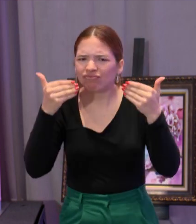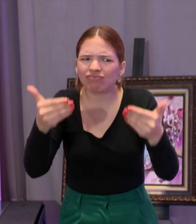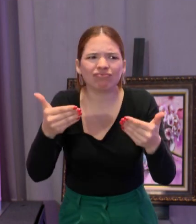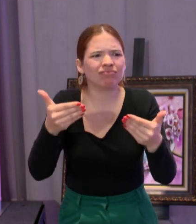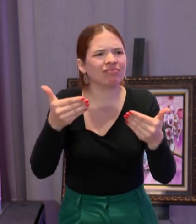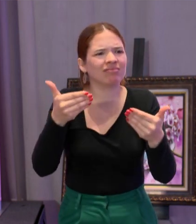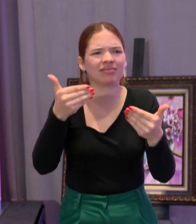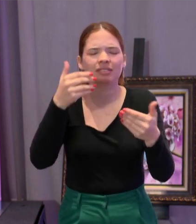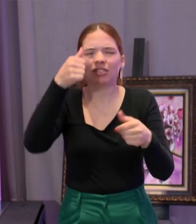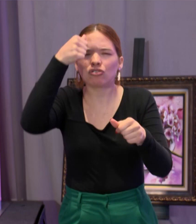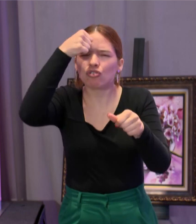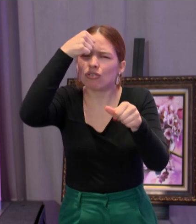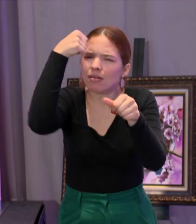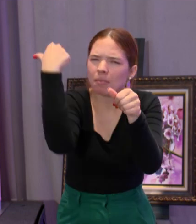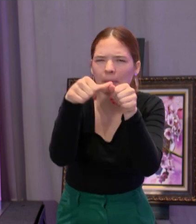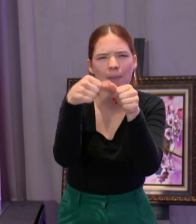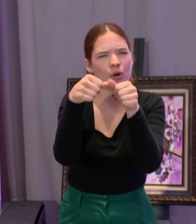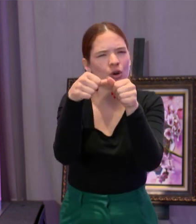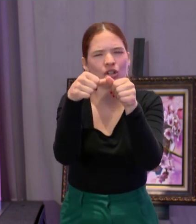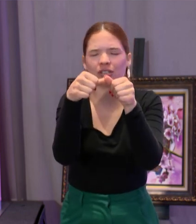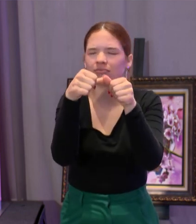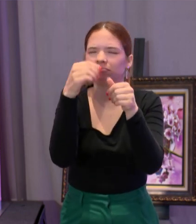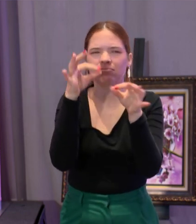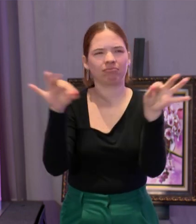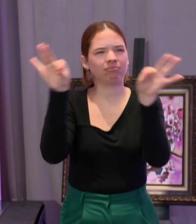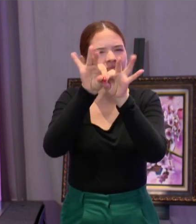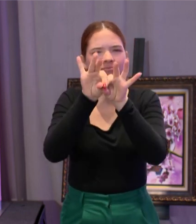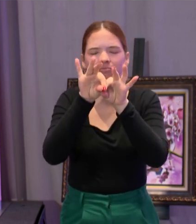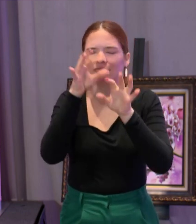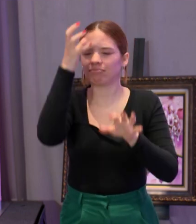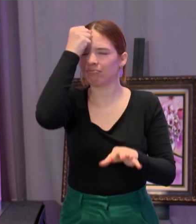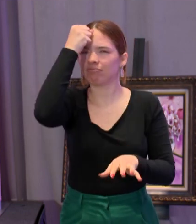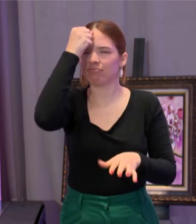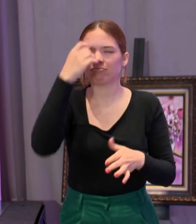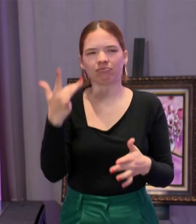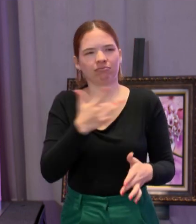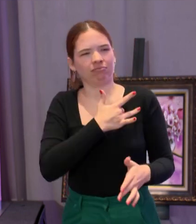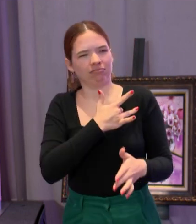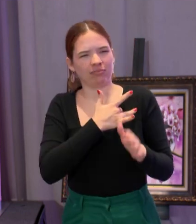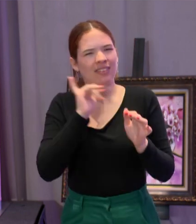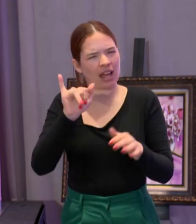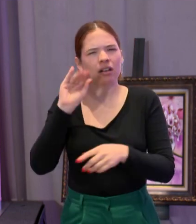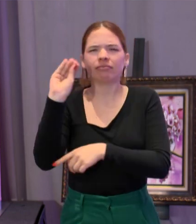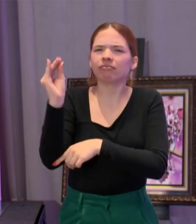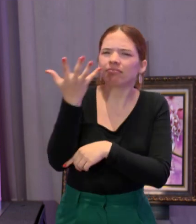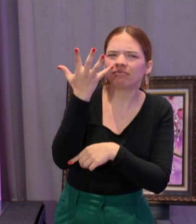MOMENTS WITH FRIENDS AND FAMILY. IN ADDITION TO THE NATIONAL CHERRY BLOSSOM FESTIVAL SIGNATURE EVENTS AND PROGRAMS,